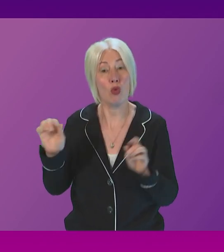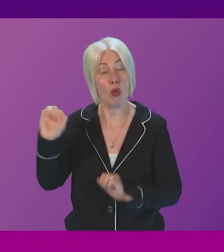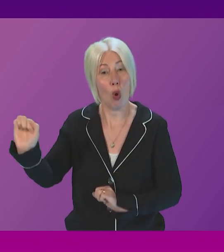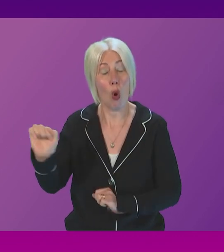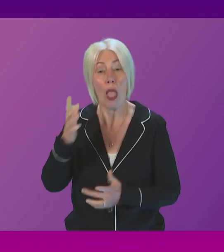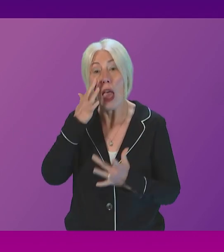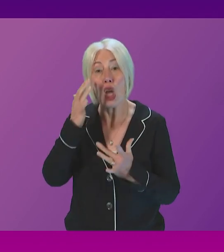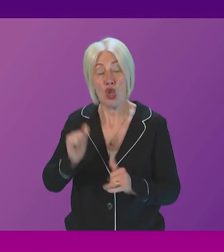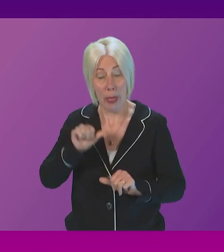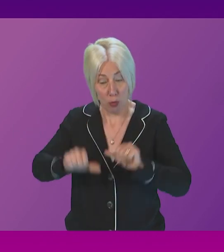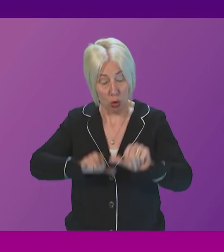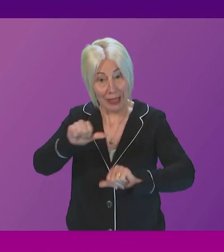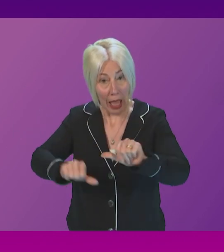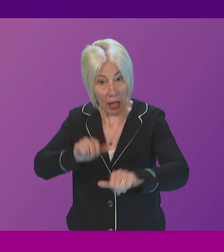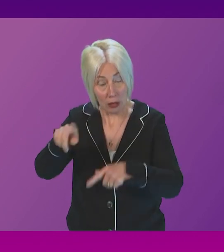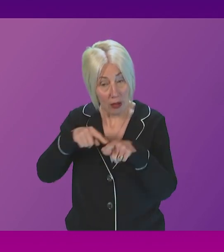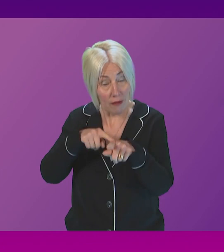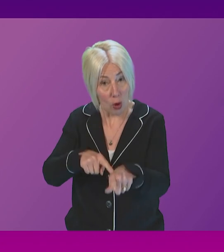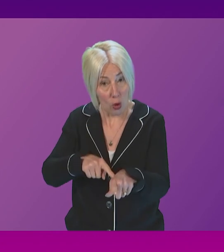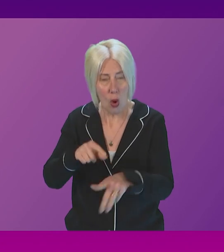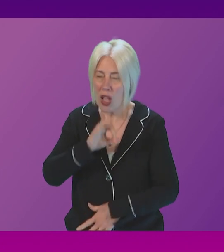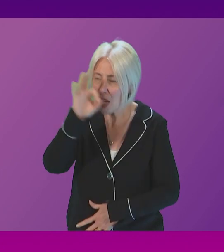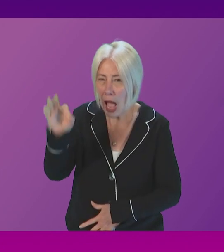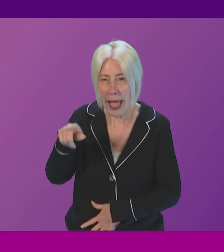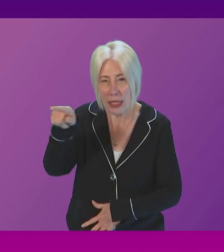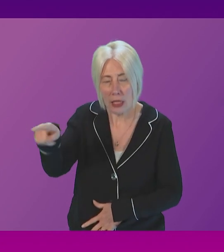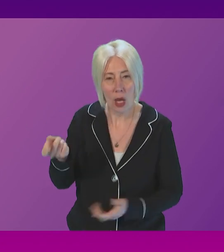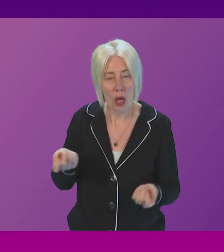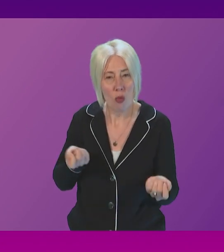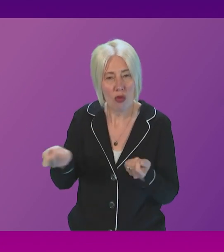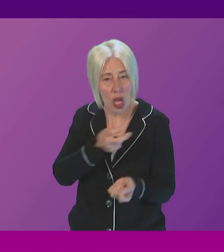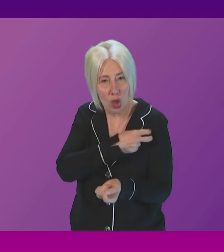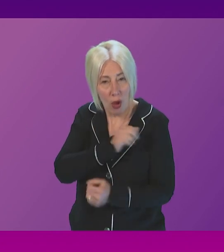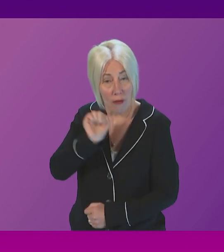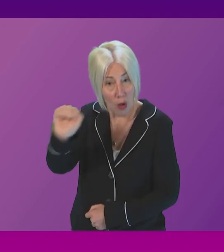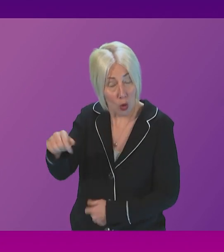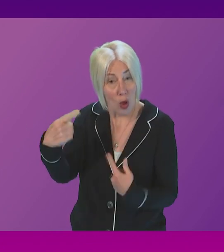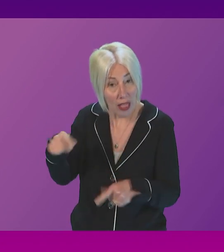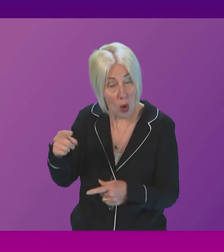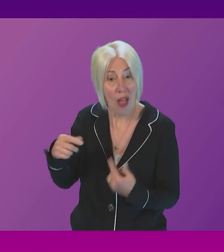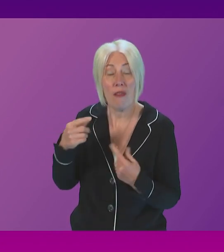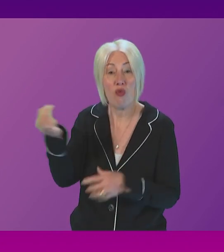parliamentary procedures are followed correctly, I ask whether you would grant Douglas Ross a